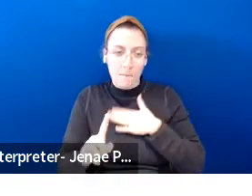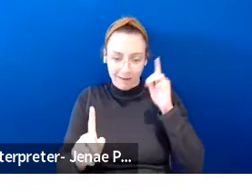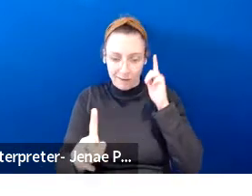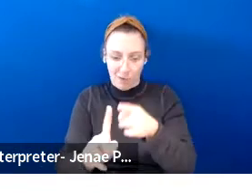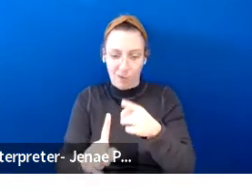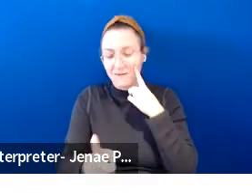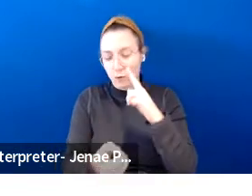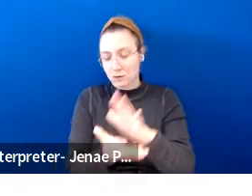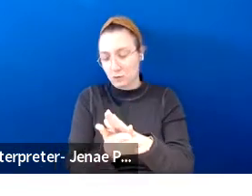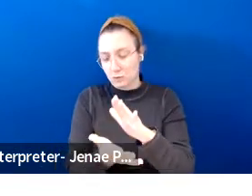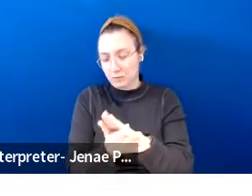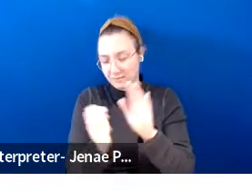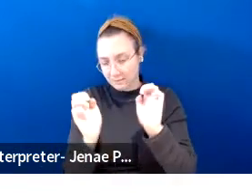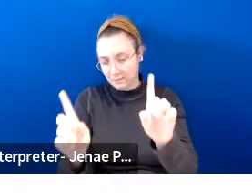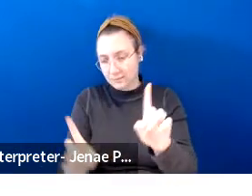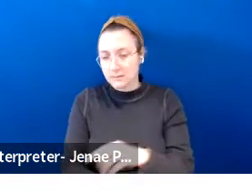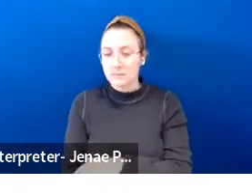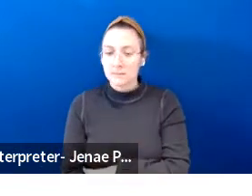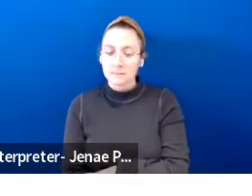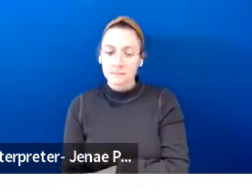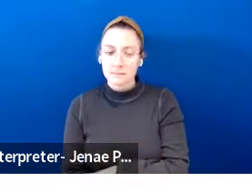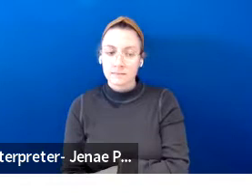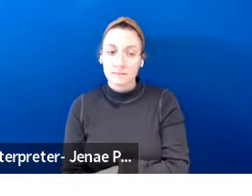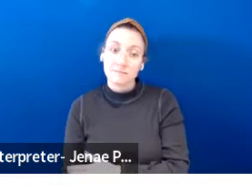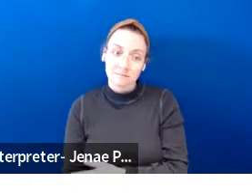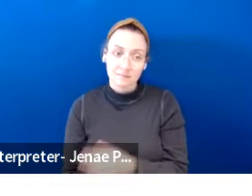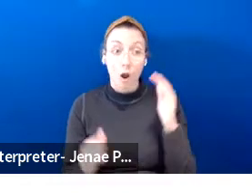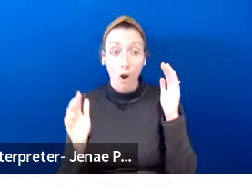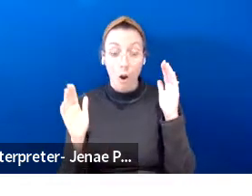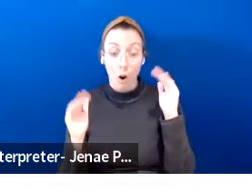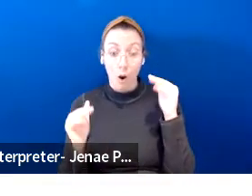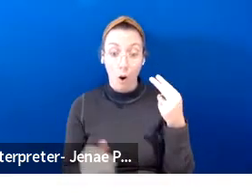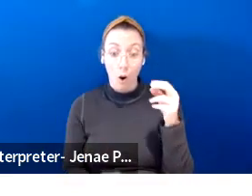So in hope and helping our students create hope for themselves,